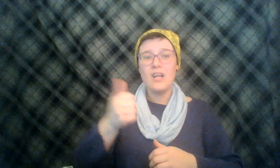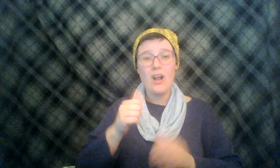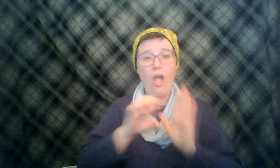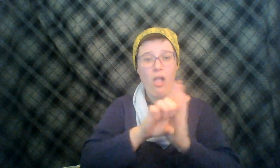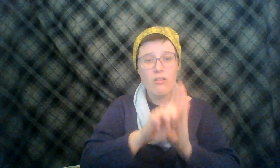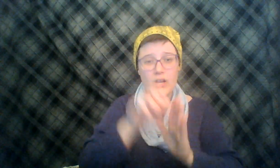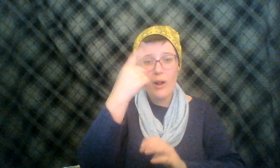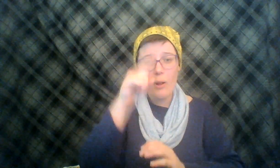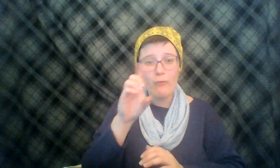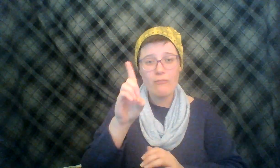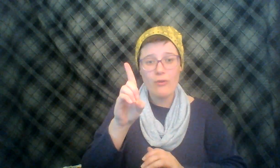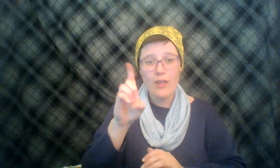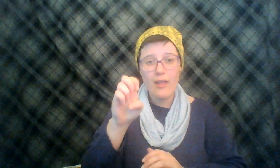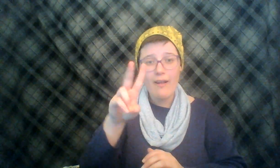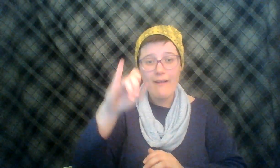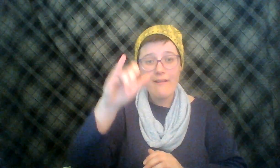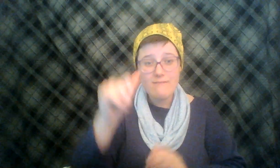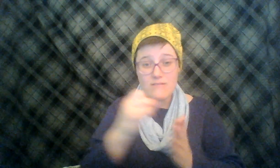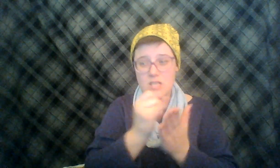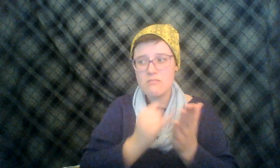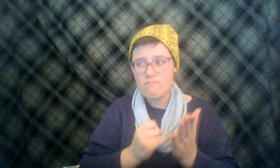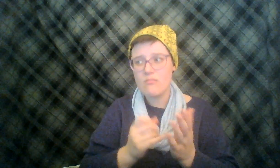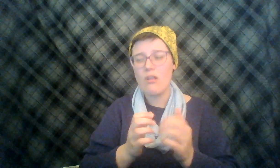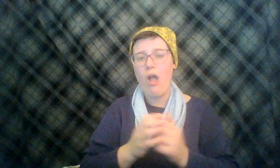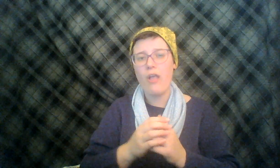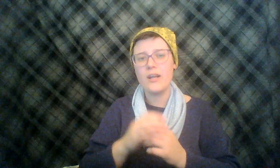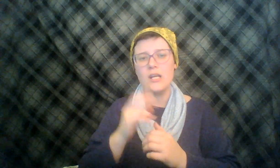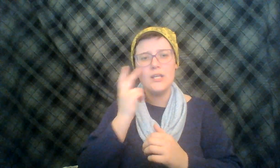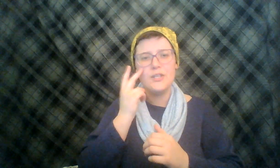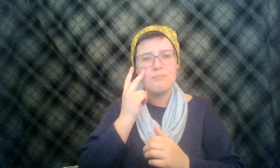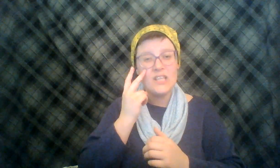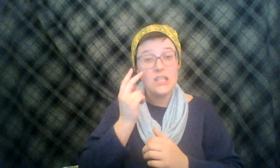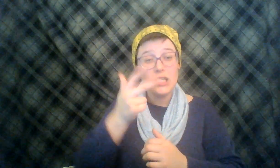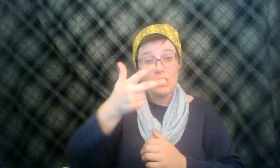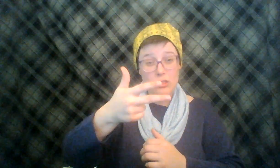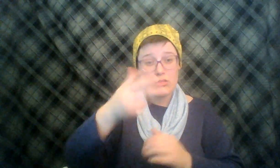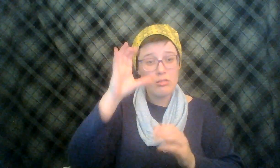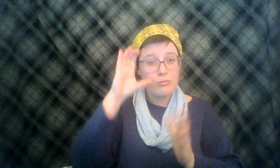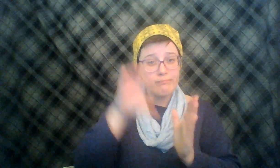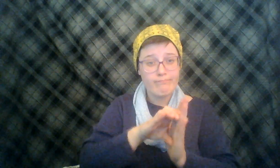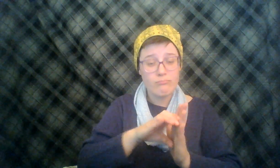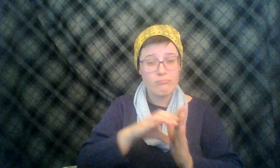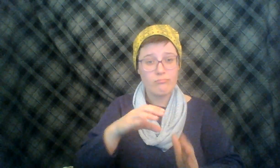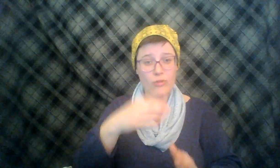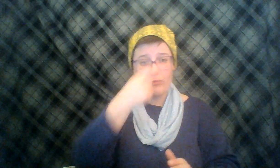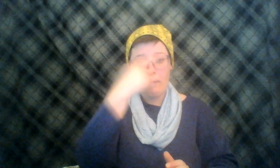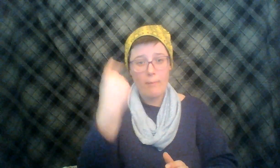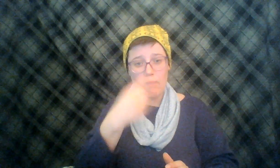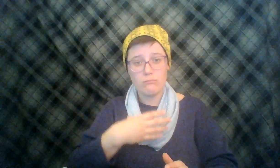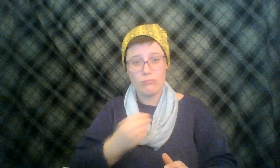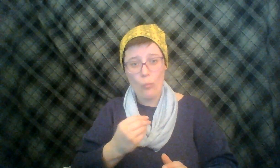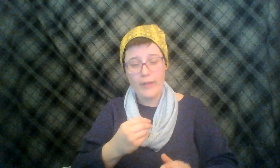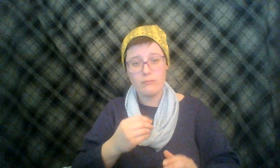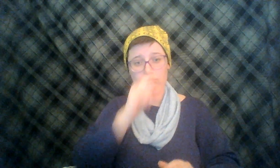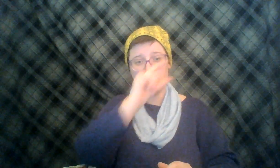Another example of De’VIA is the bottom linocut,